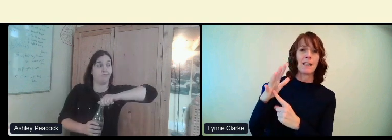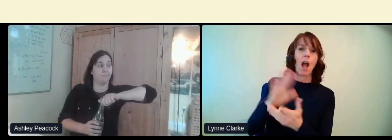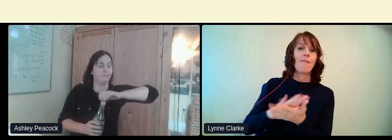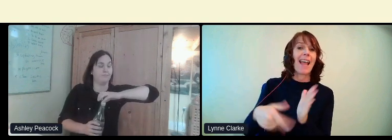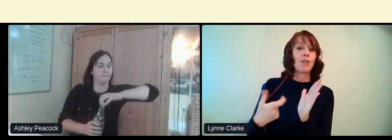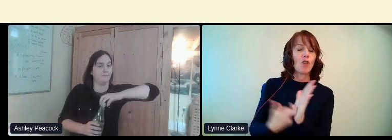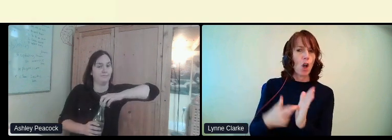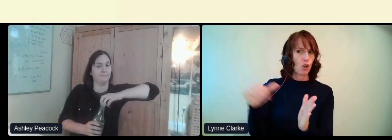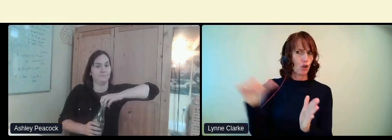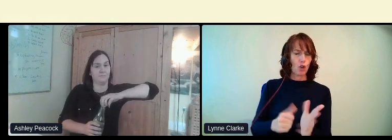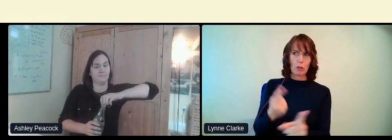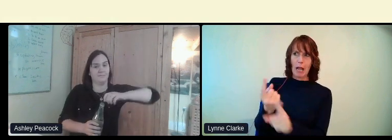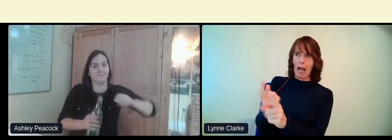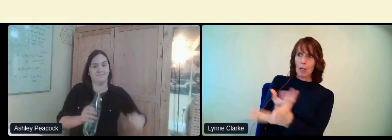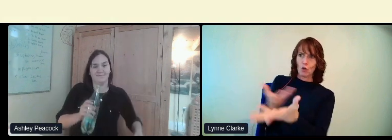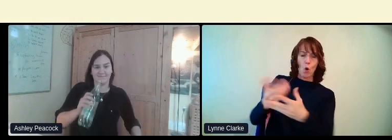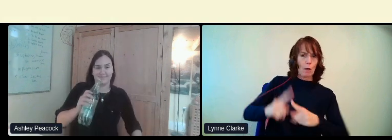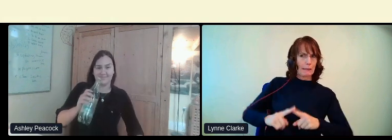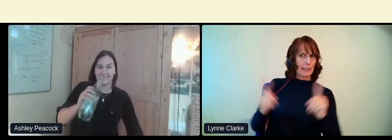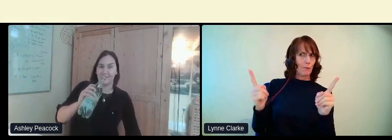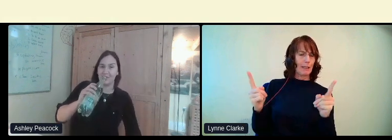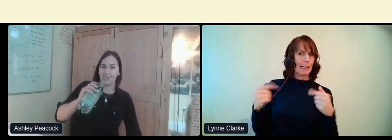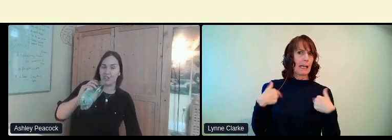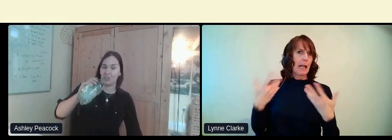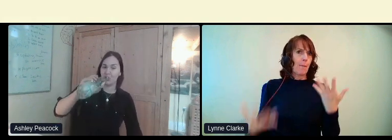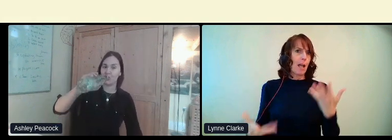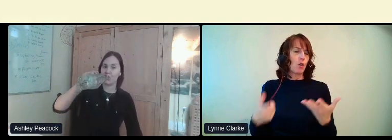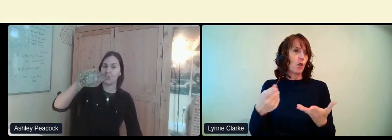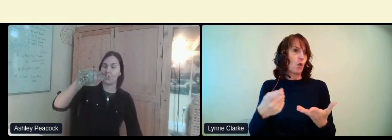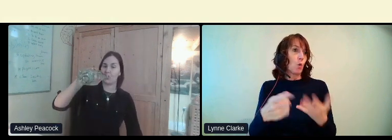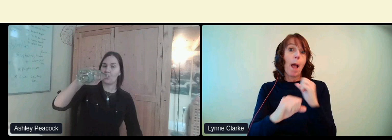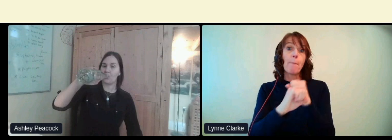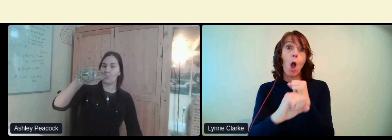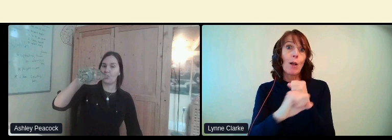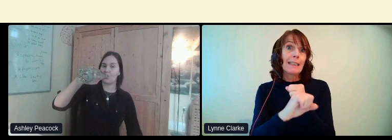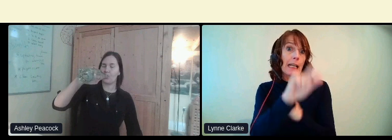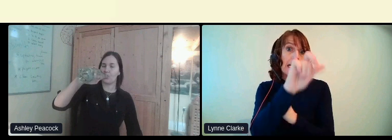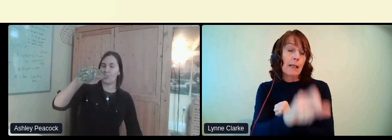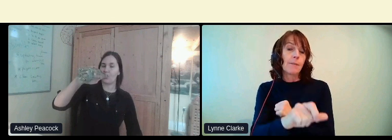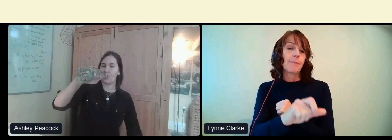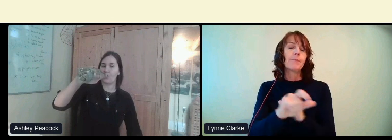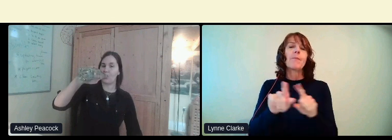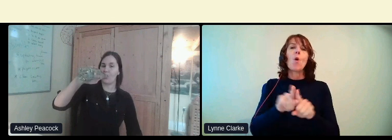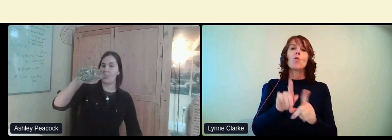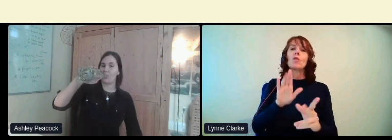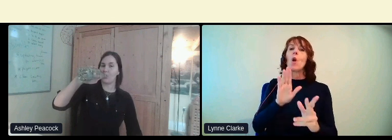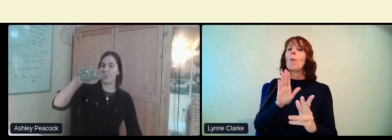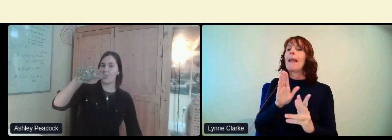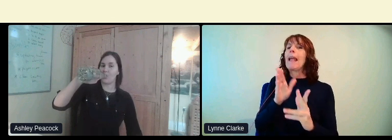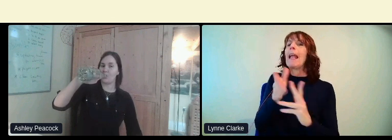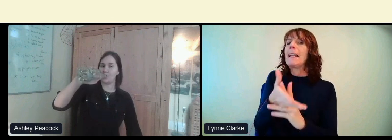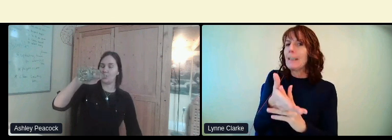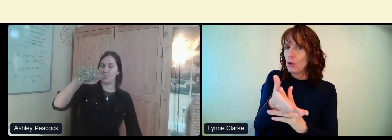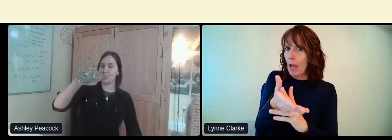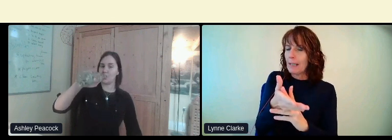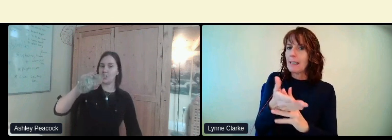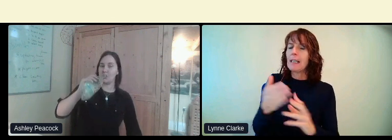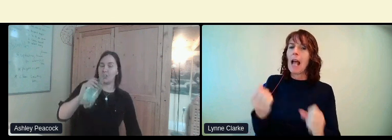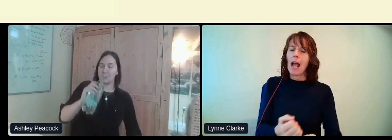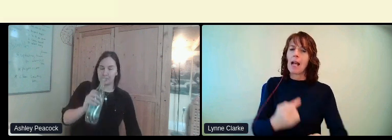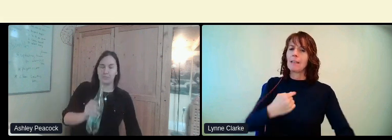talk to Marketing? Another one is interjecting and making yourself heard. There's a number of things